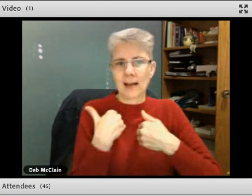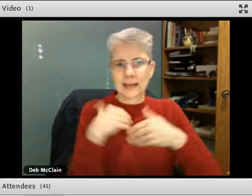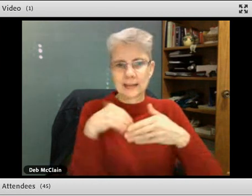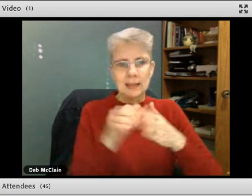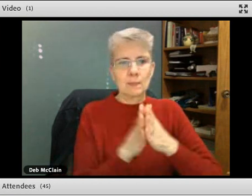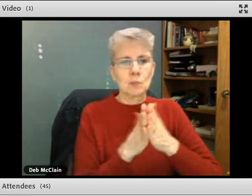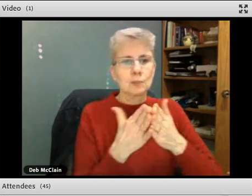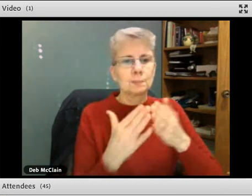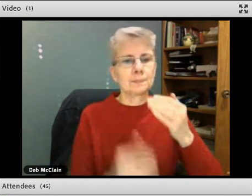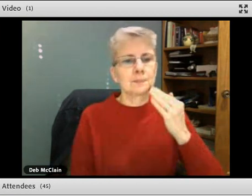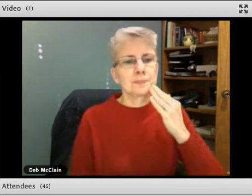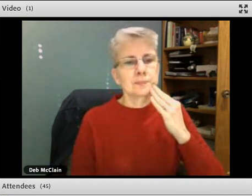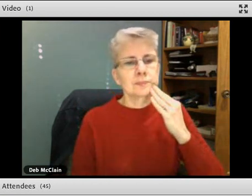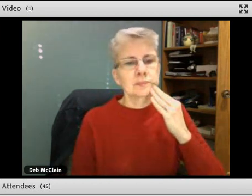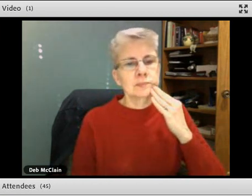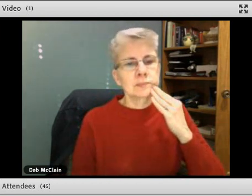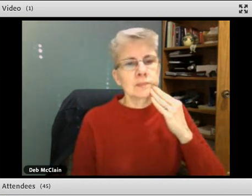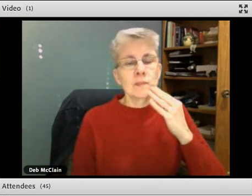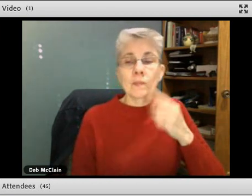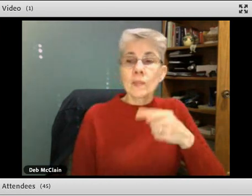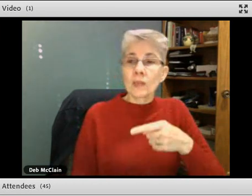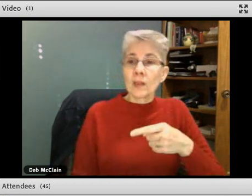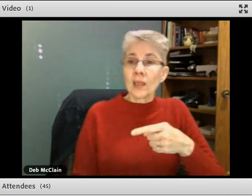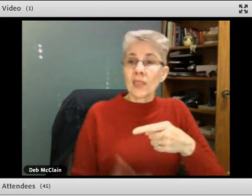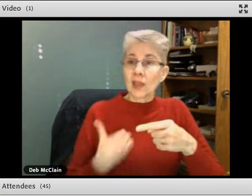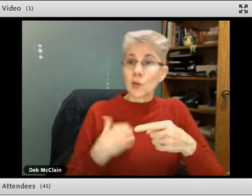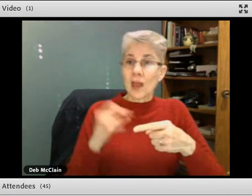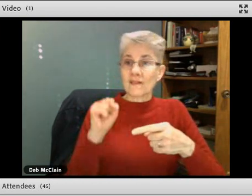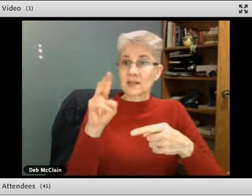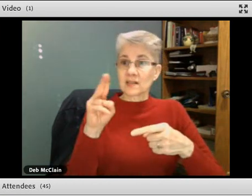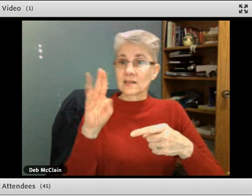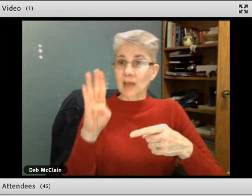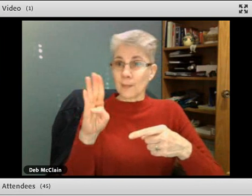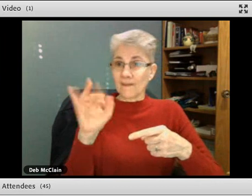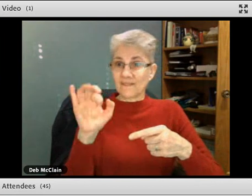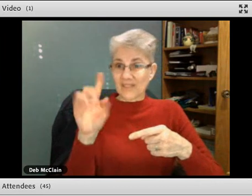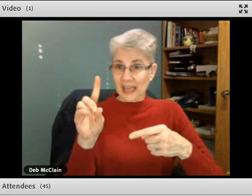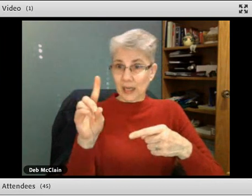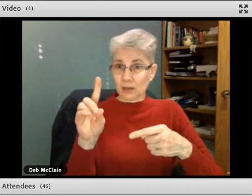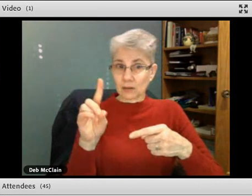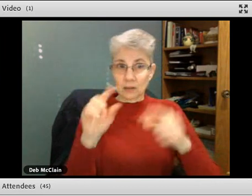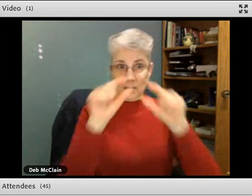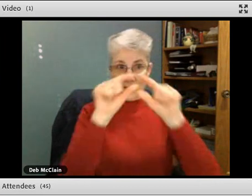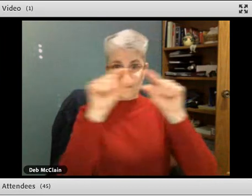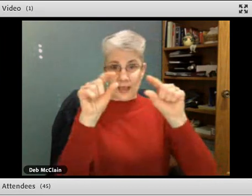And then you have subfields. Each field has subfields. Some of the fields just have one subfield.